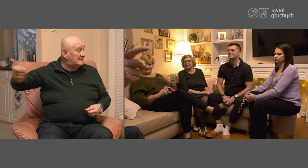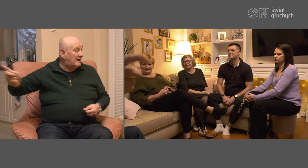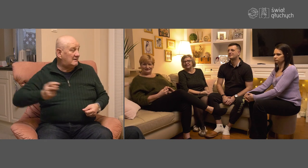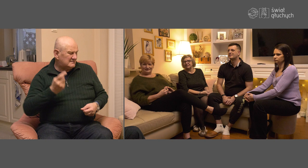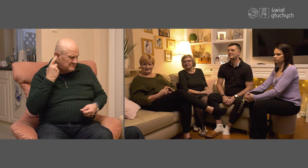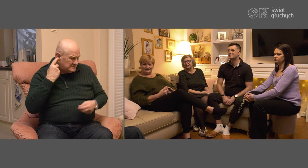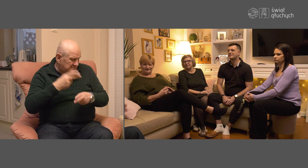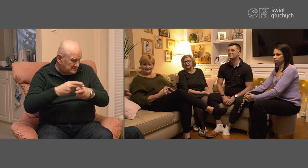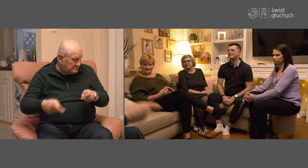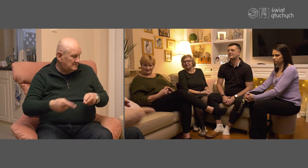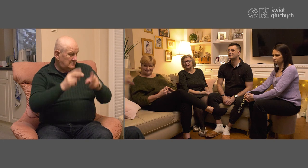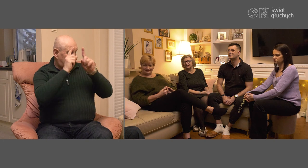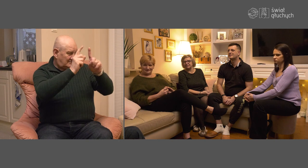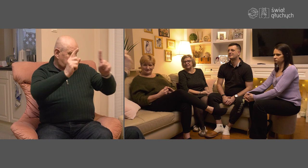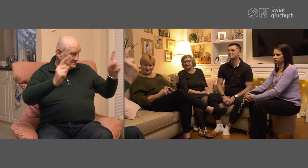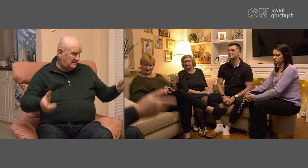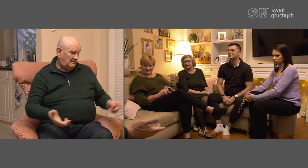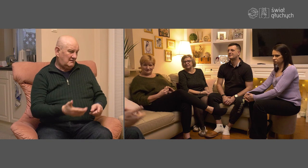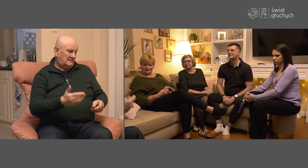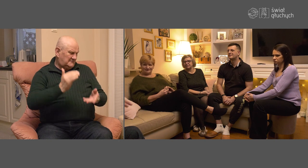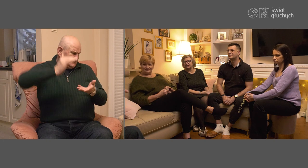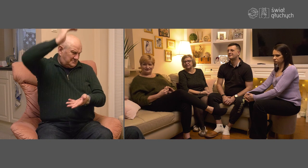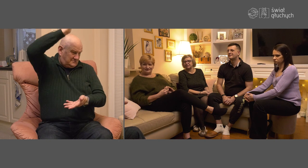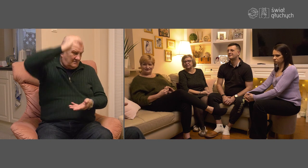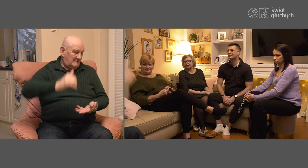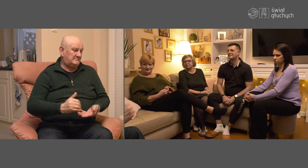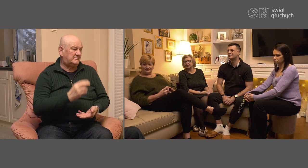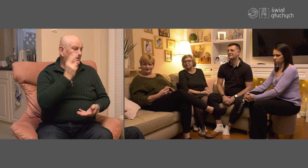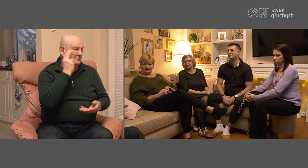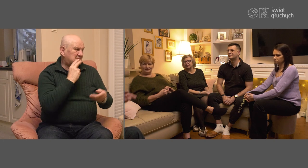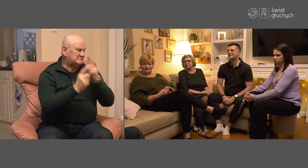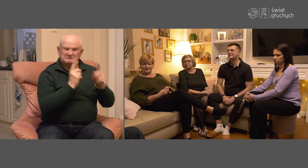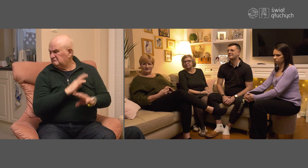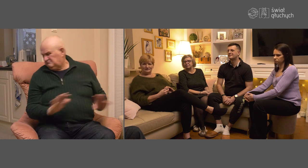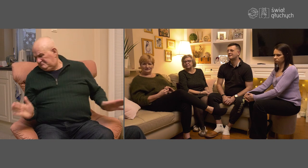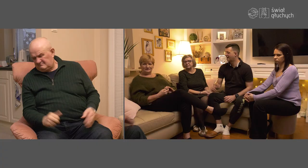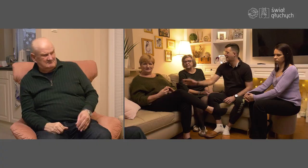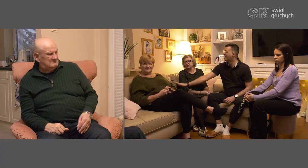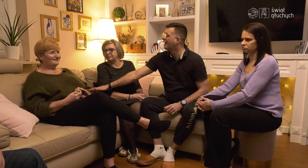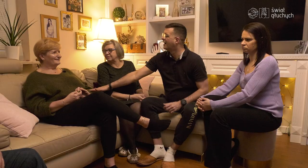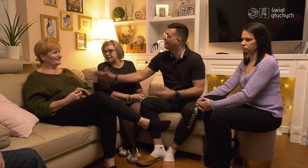He, a hearing person, a teacher, with a master’s degree, and he won't talk to deaf people.